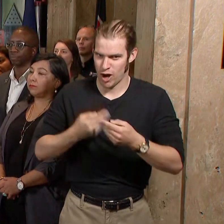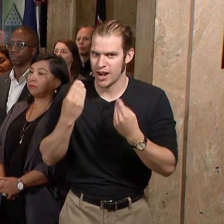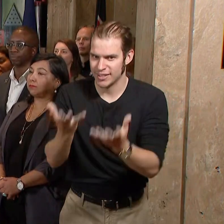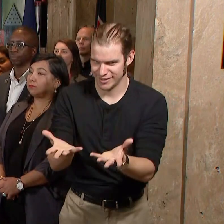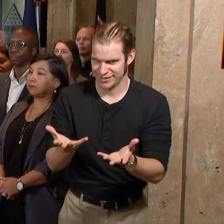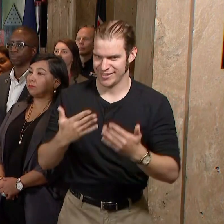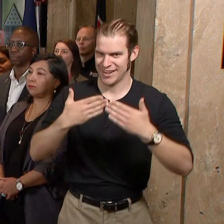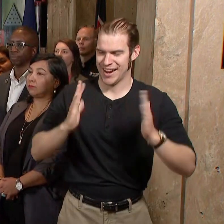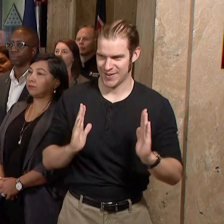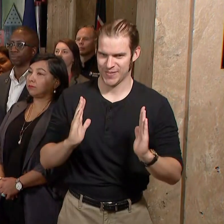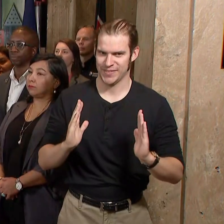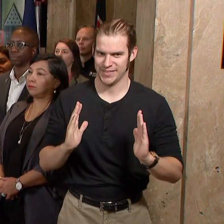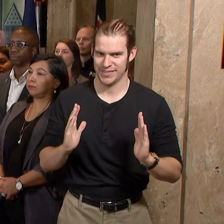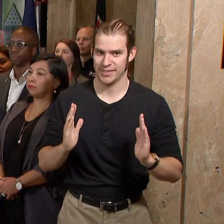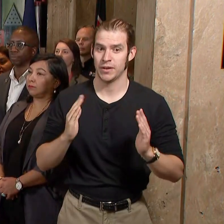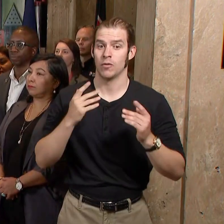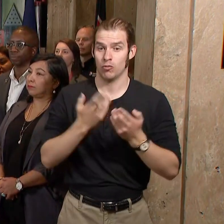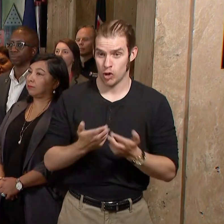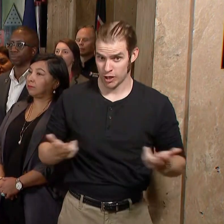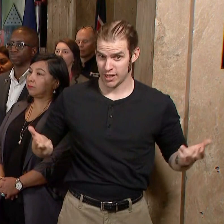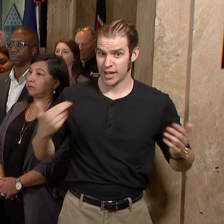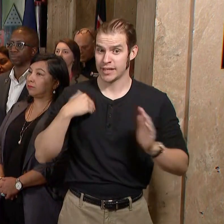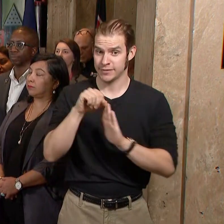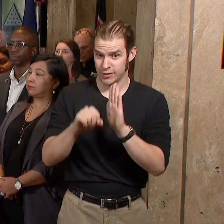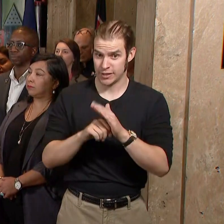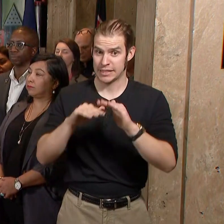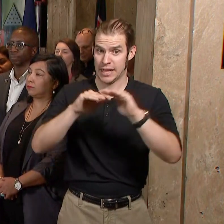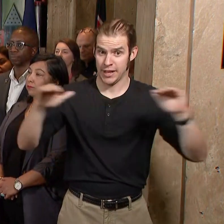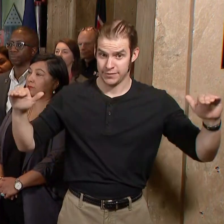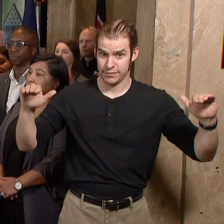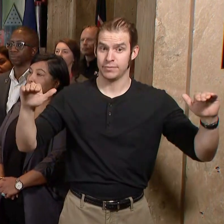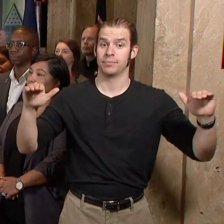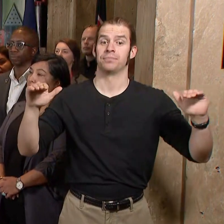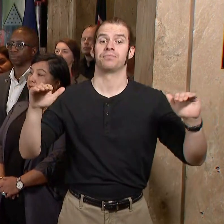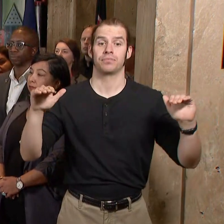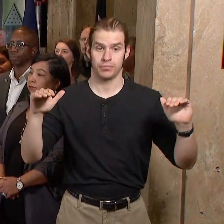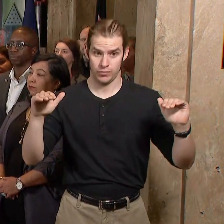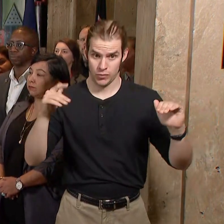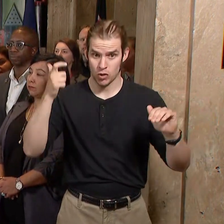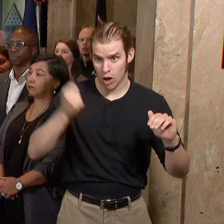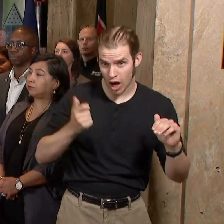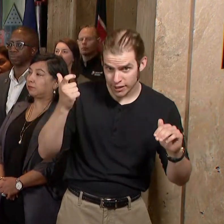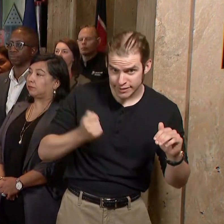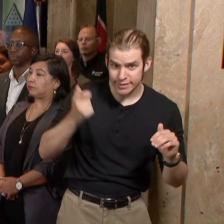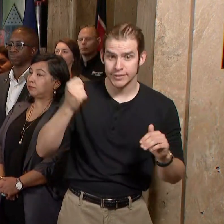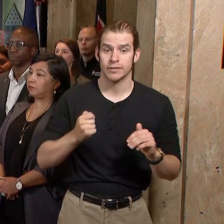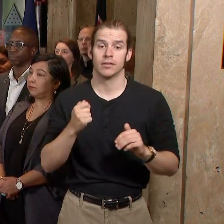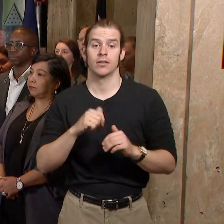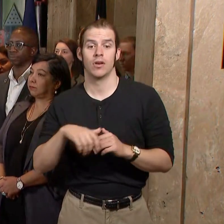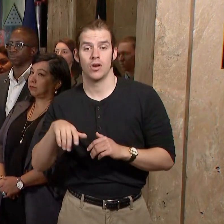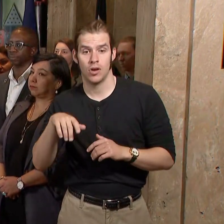there are resources at the state level that are the last tranche of ARPA grants that Laura and her team and host have been preparing for us to apply for us.